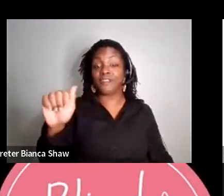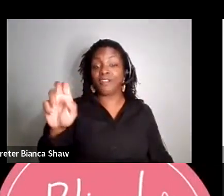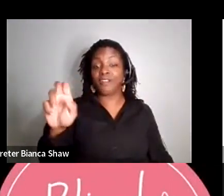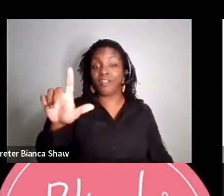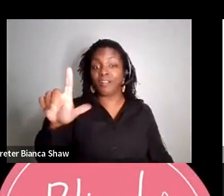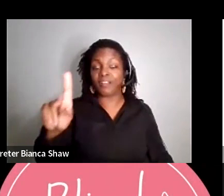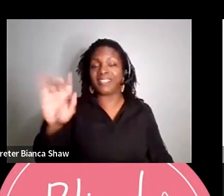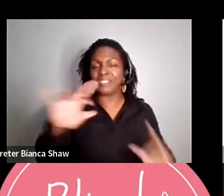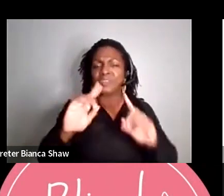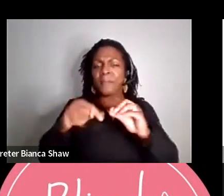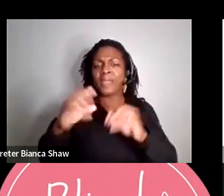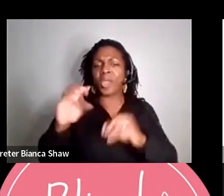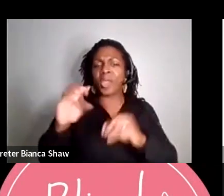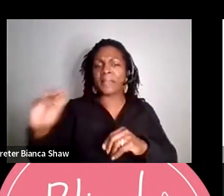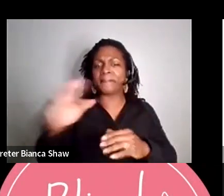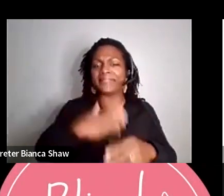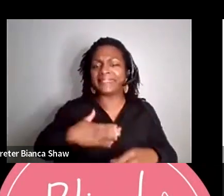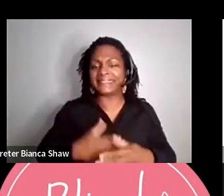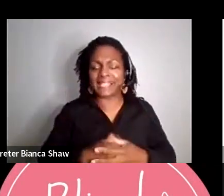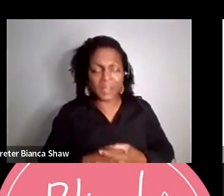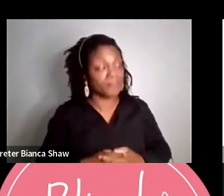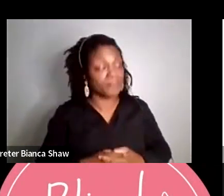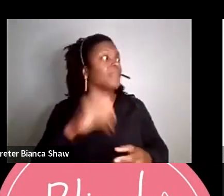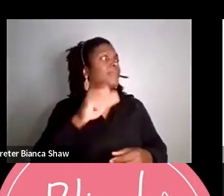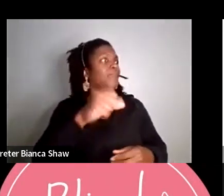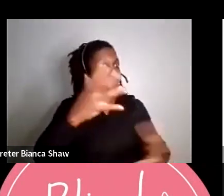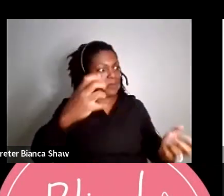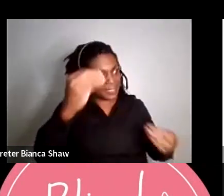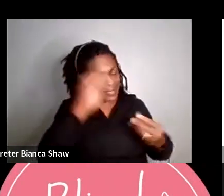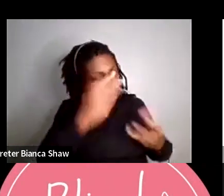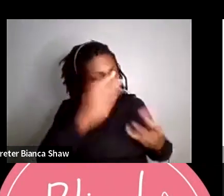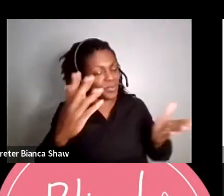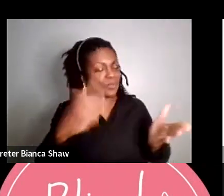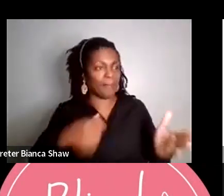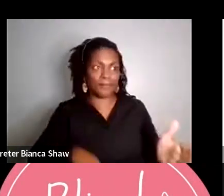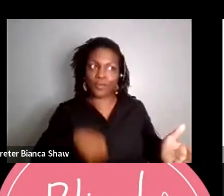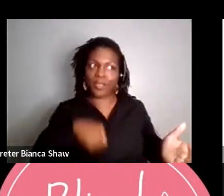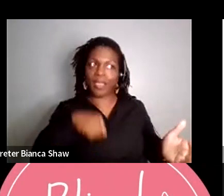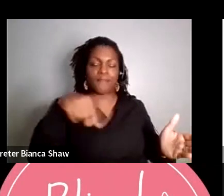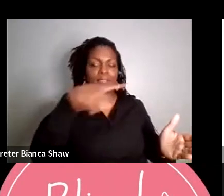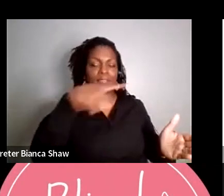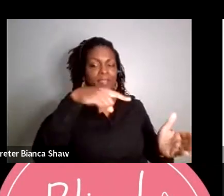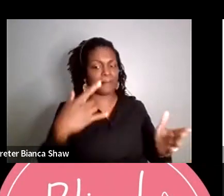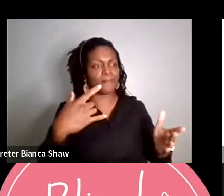Absolutely. I just wanna say how proud I am of these campers. For those of you all that don't know them personally.